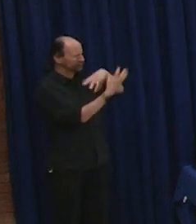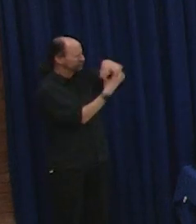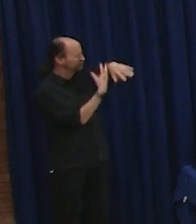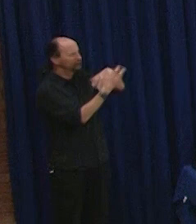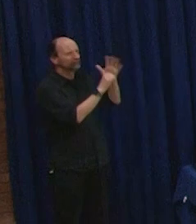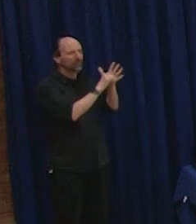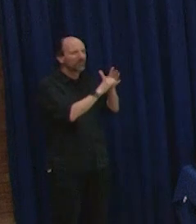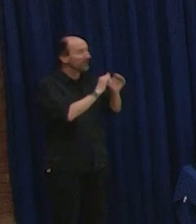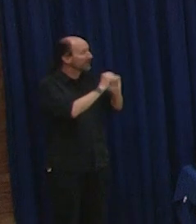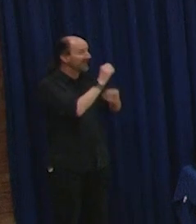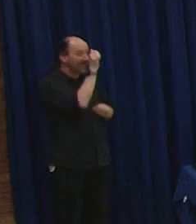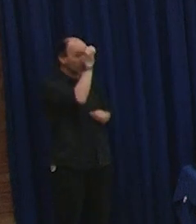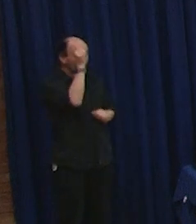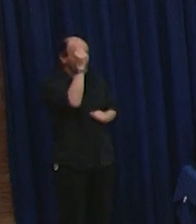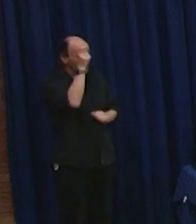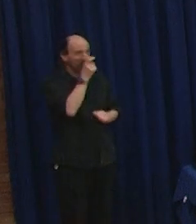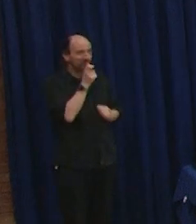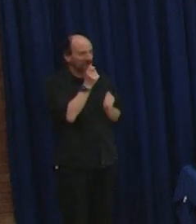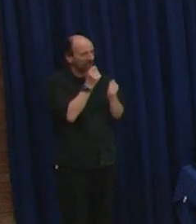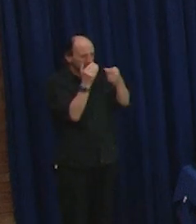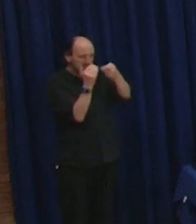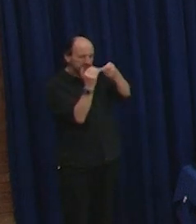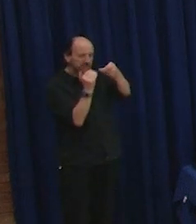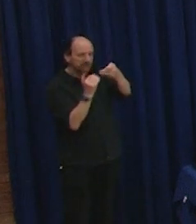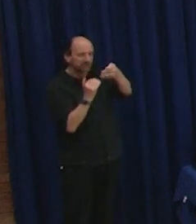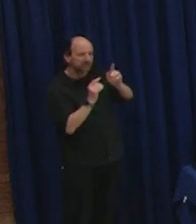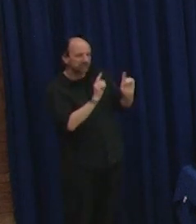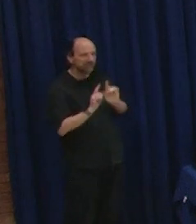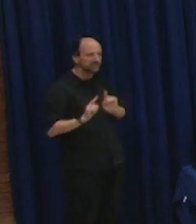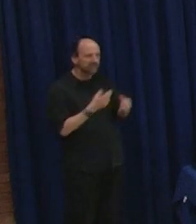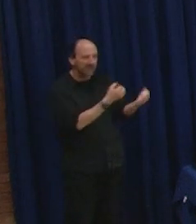we can't just go ADHD people all need this and this autistic people need headphones,